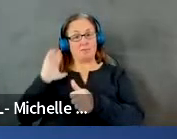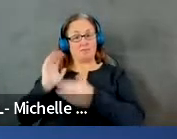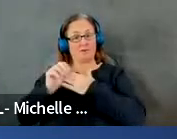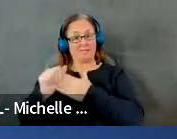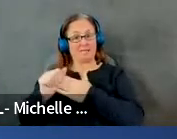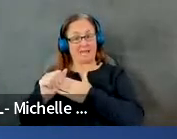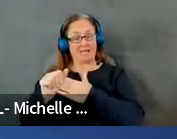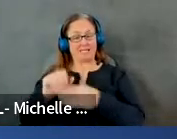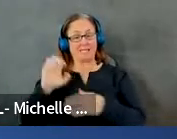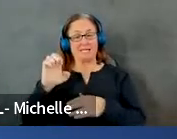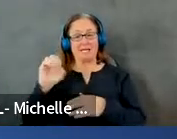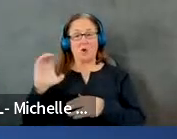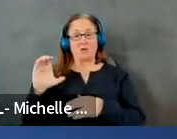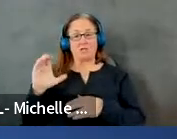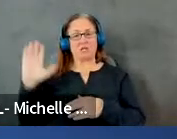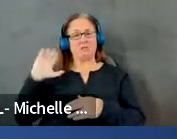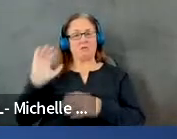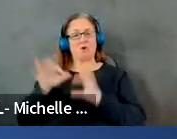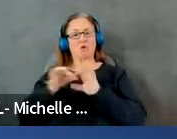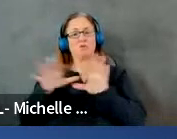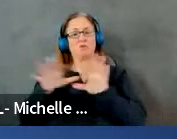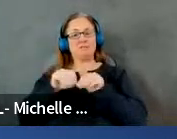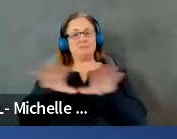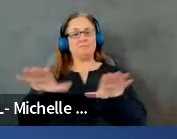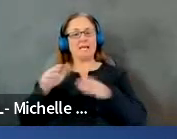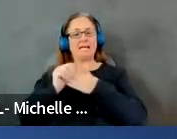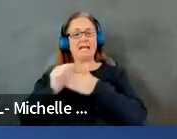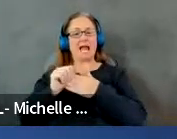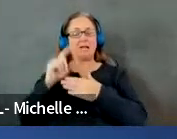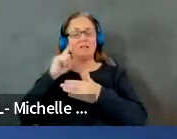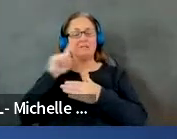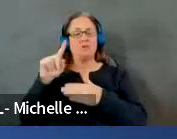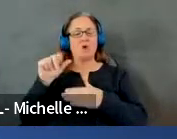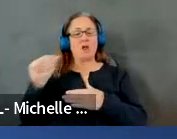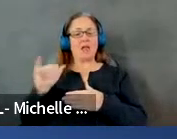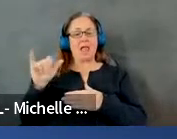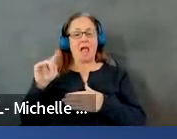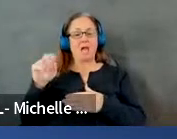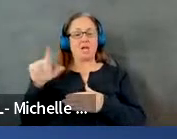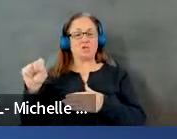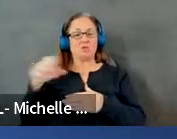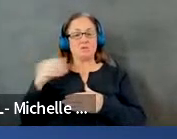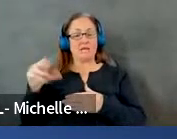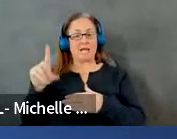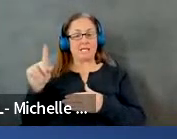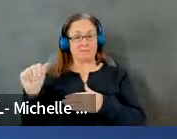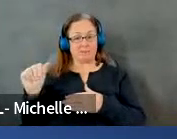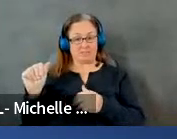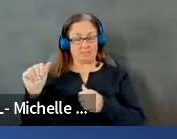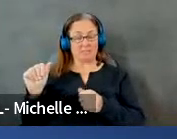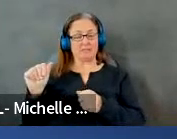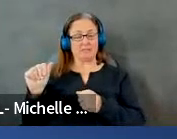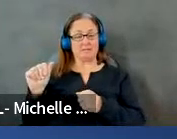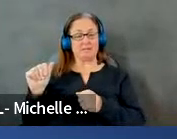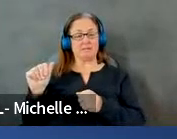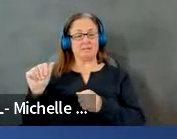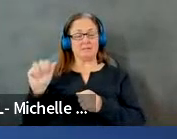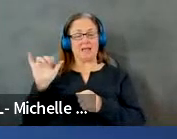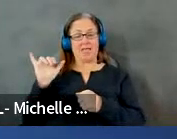EOC had previously released guidance on AI tools and disability that reminds employers